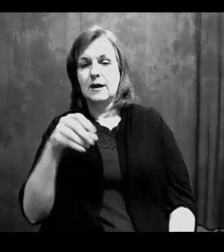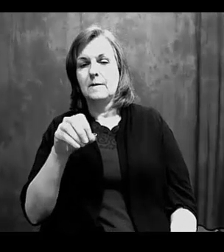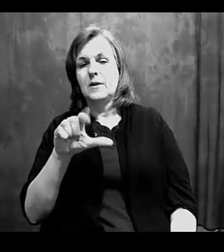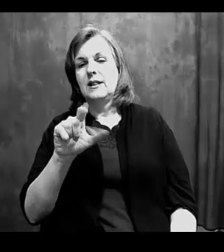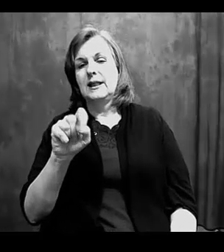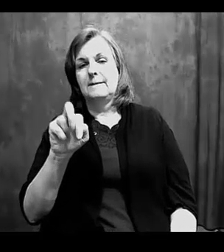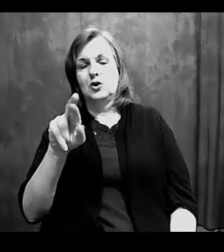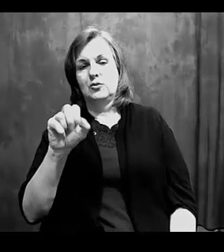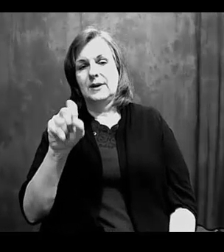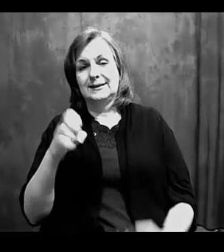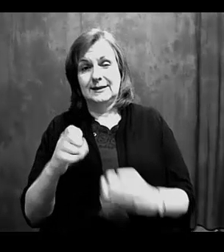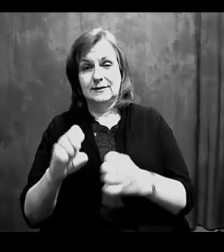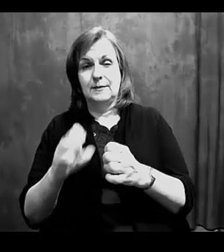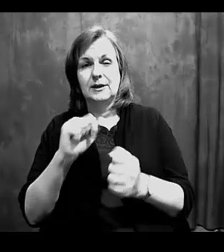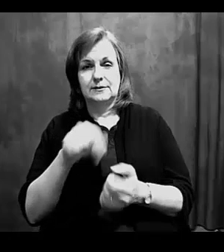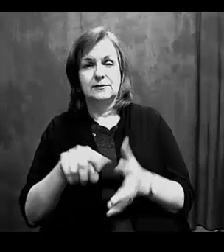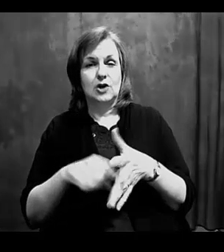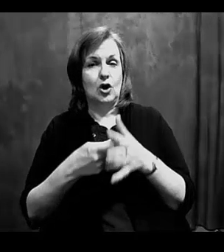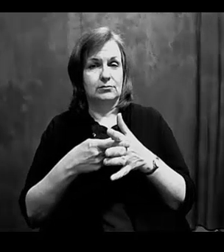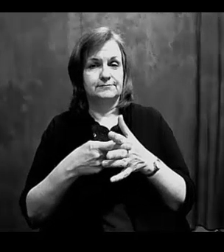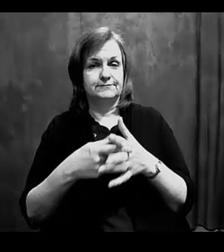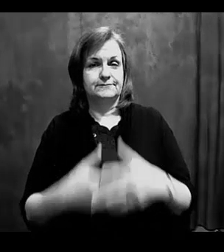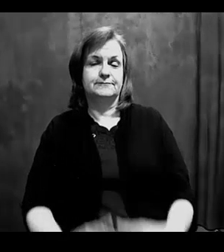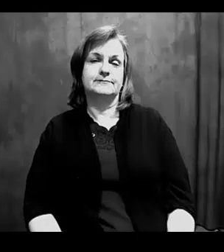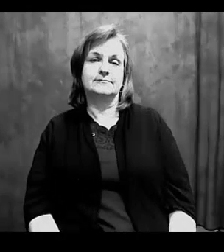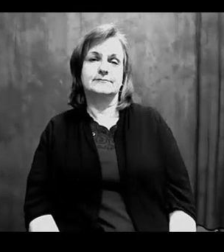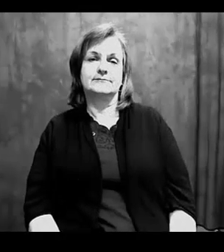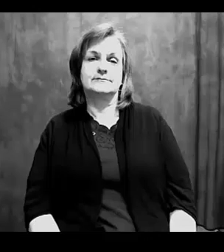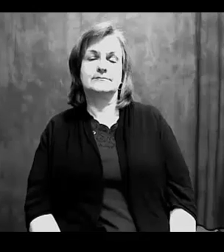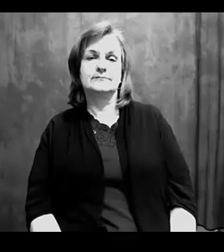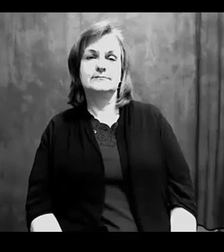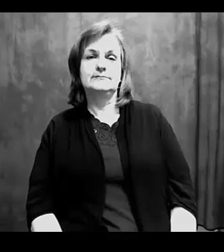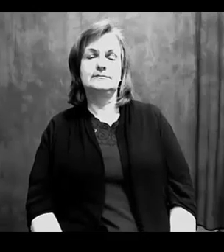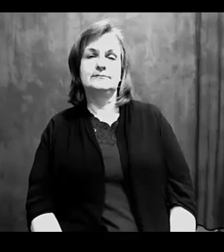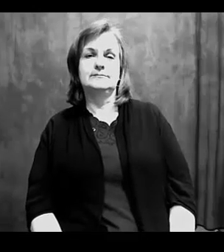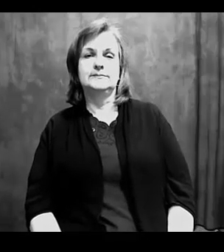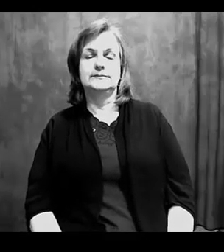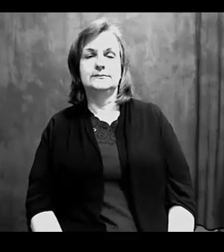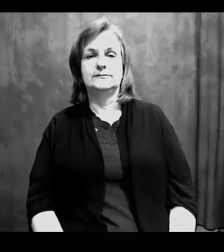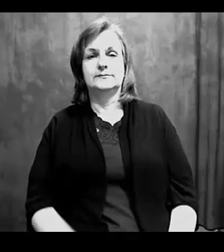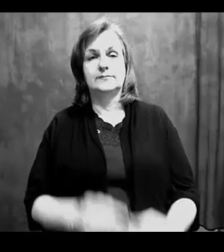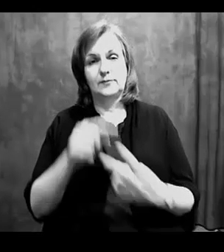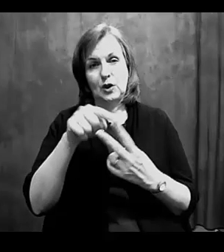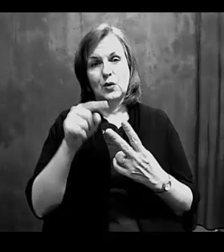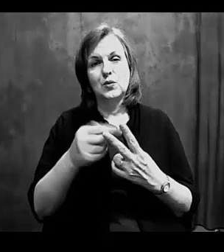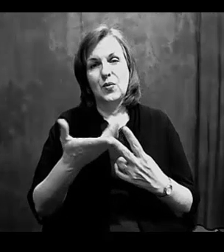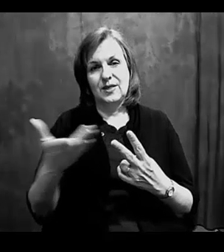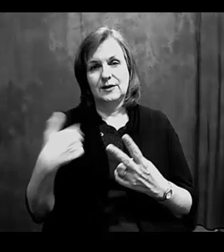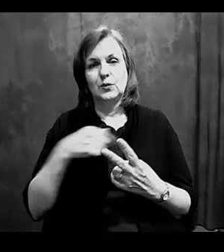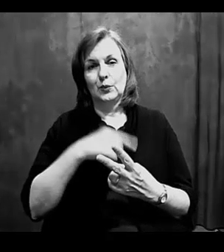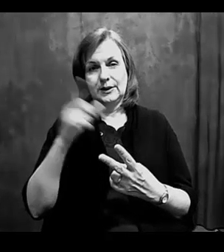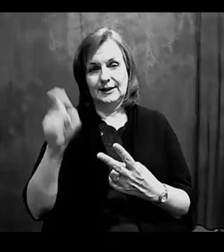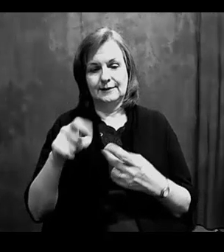for the DNA polymerase